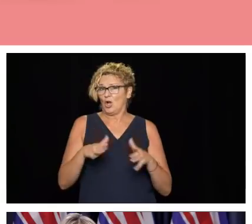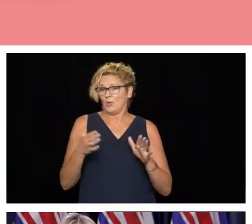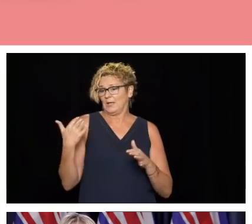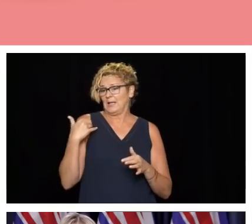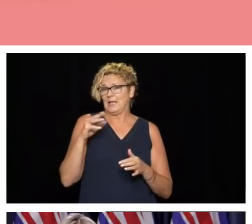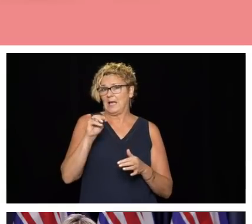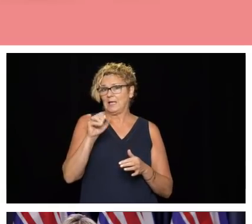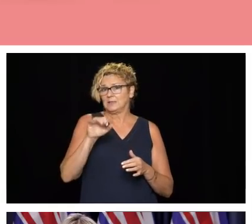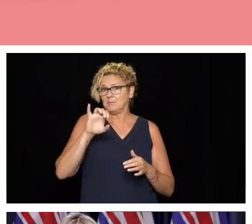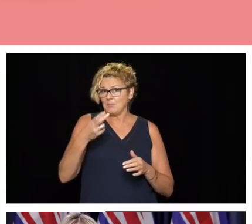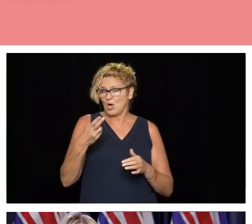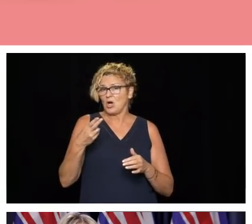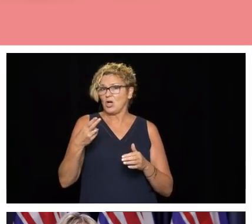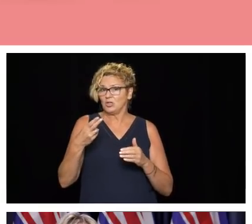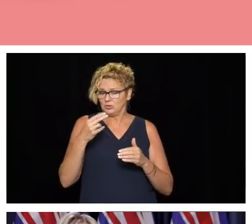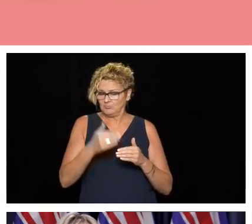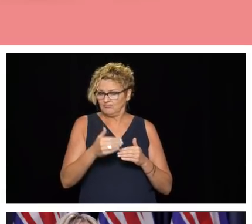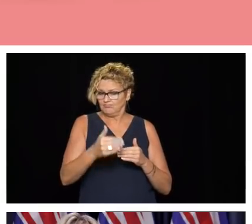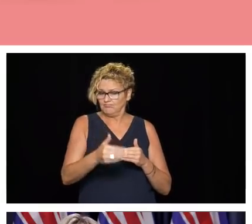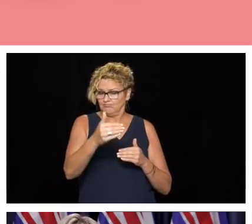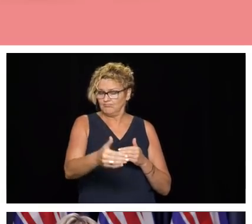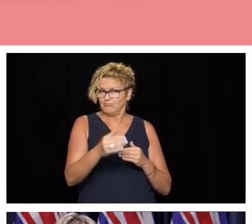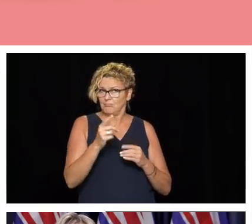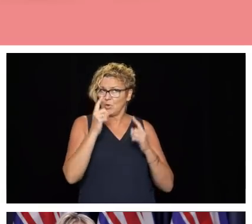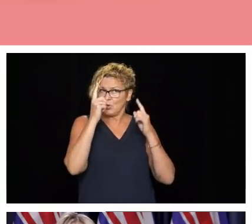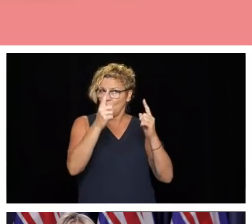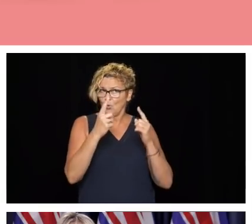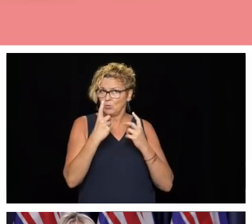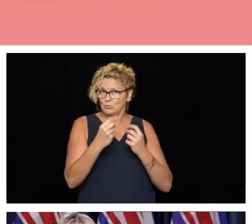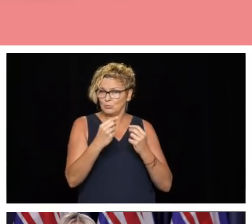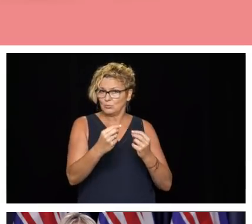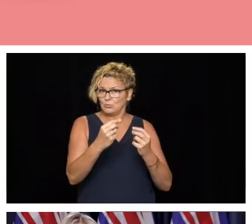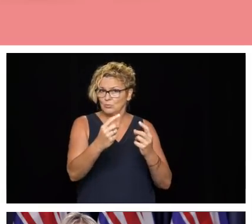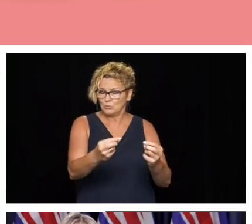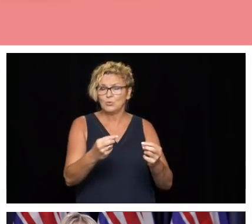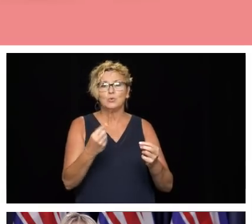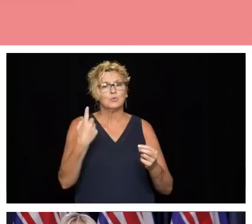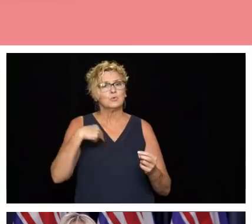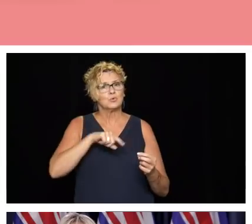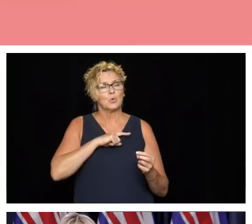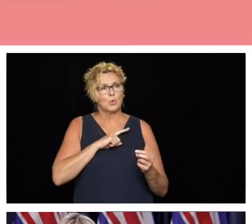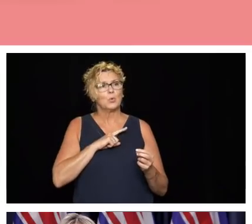which there is a global shortage on some of the agents we need for the equipment that we have